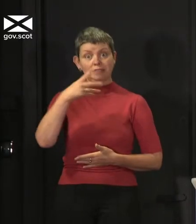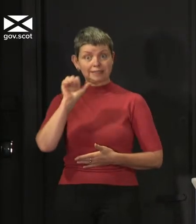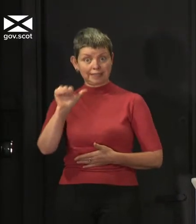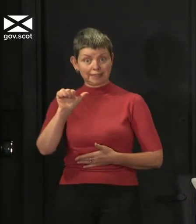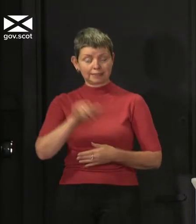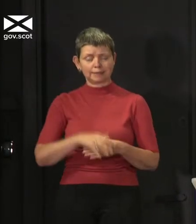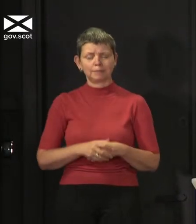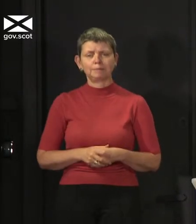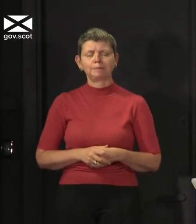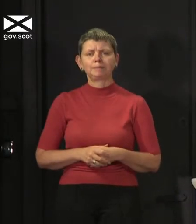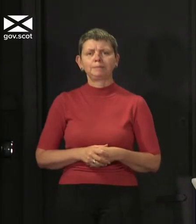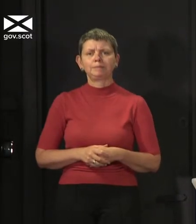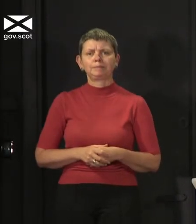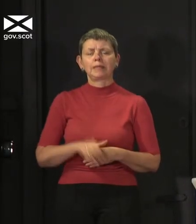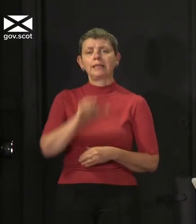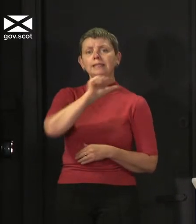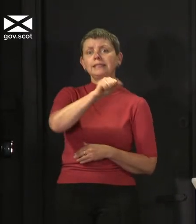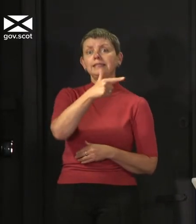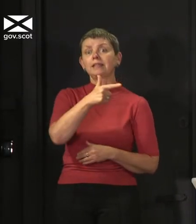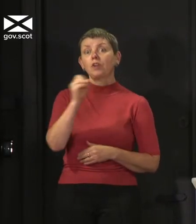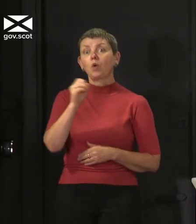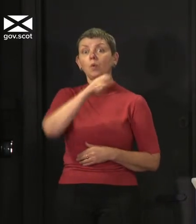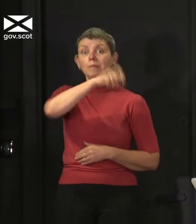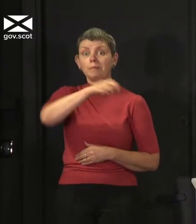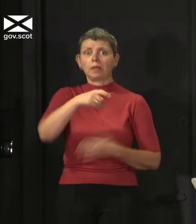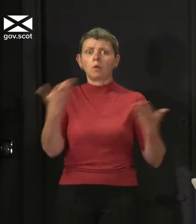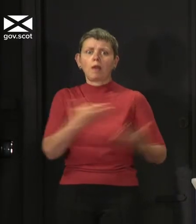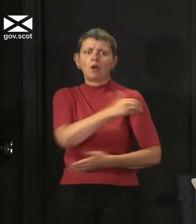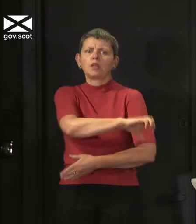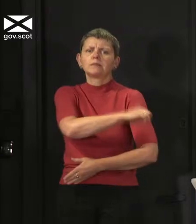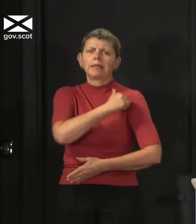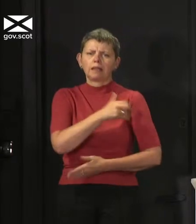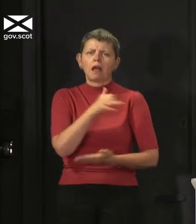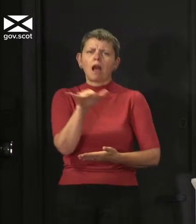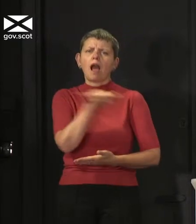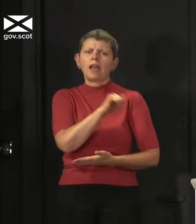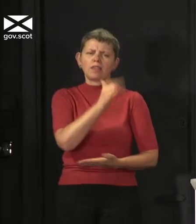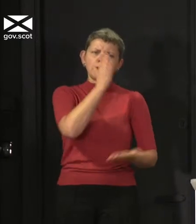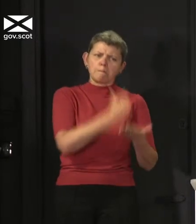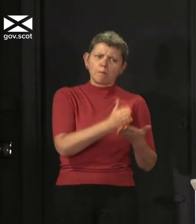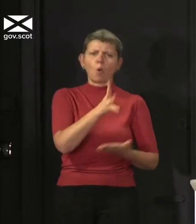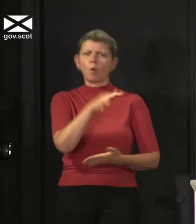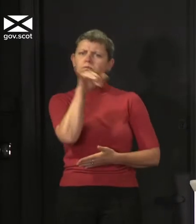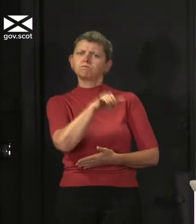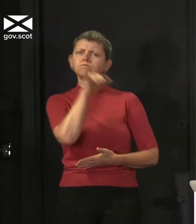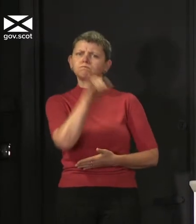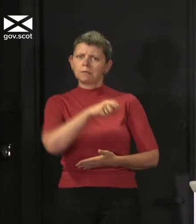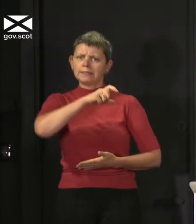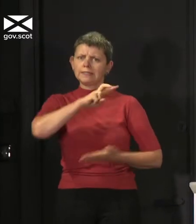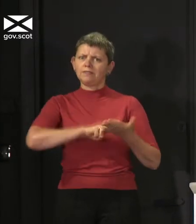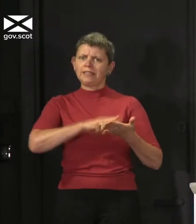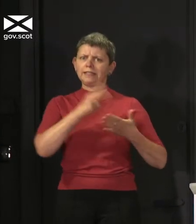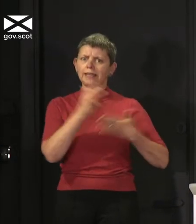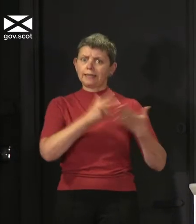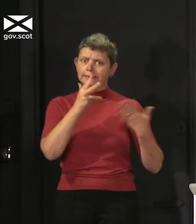A total of 670 patients are currently in hospital with the virus - either confirmed or suspected.